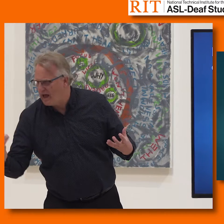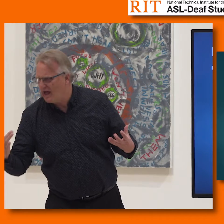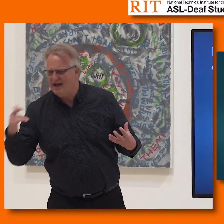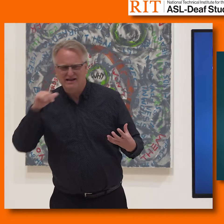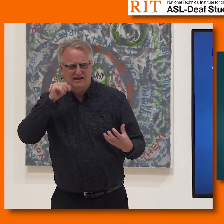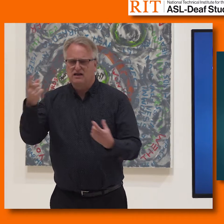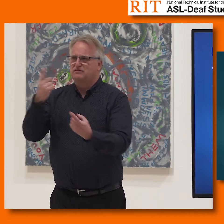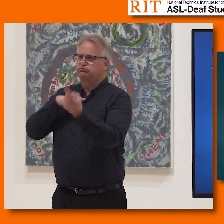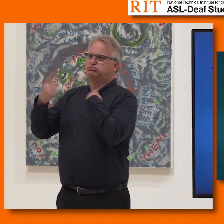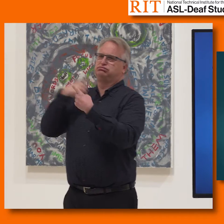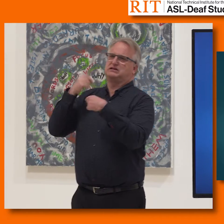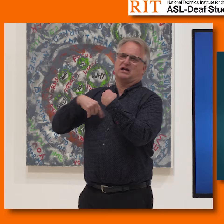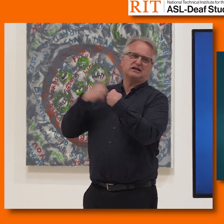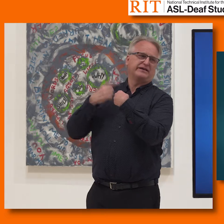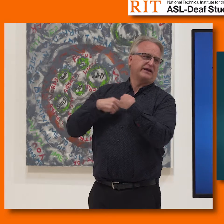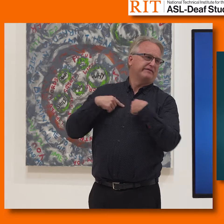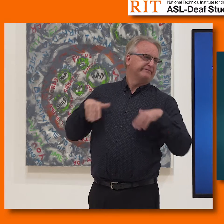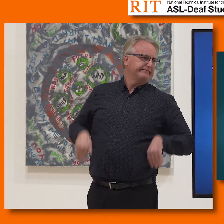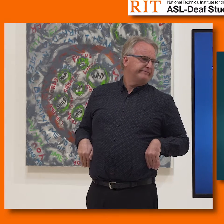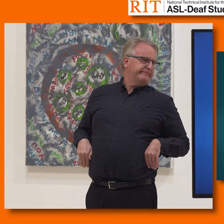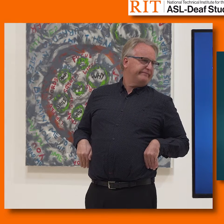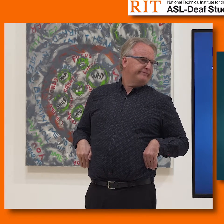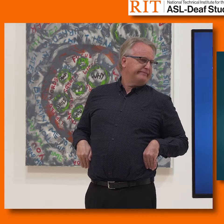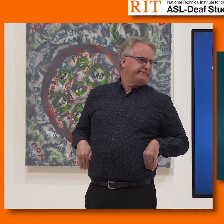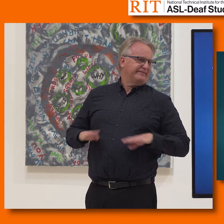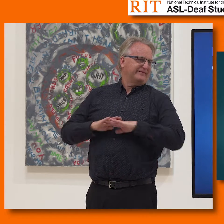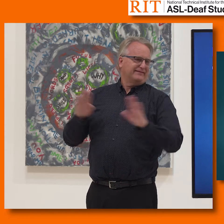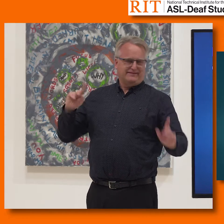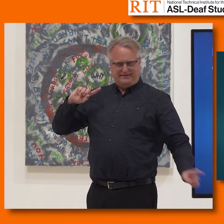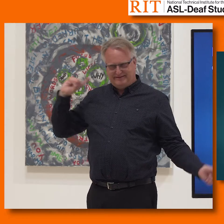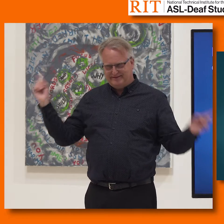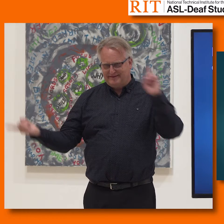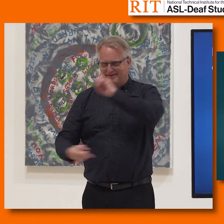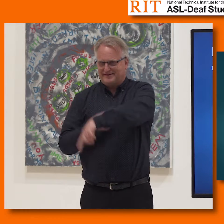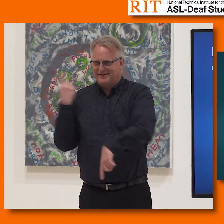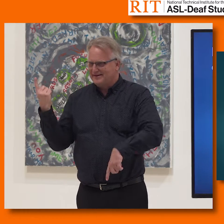You think, you know, what are some of the challenges, you know, what are the reasons that we have these barriers.